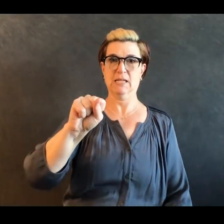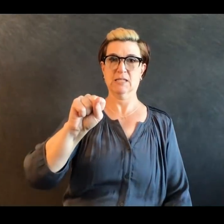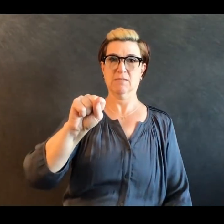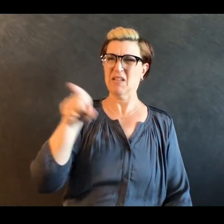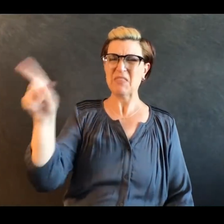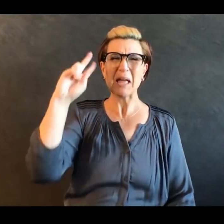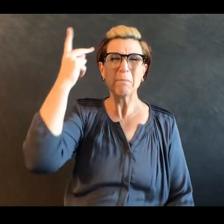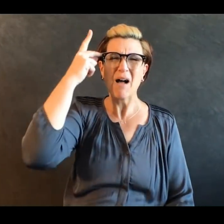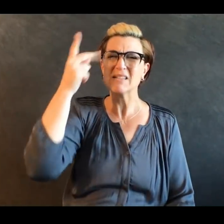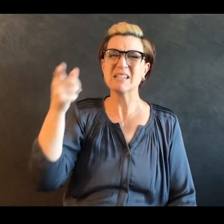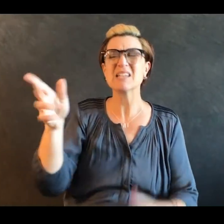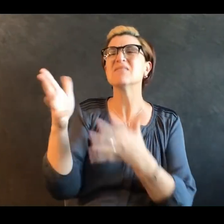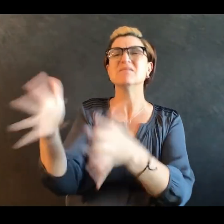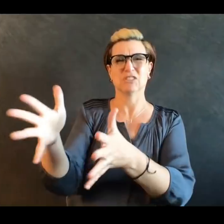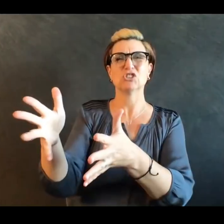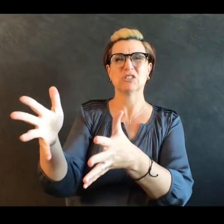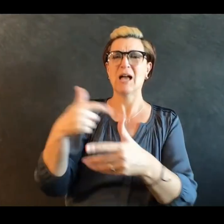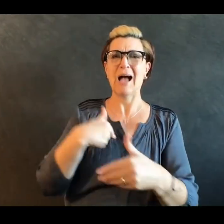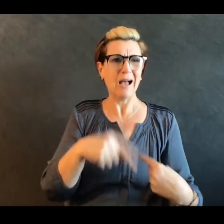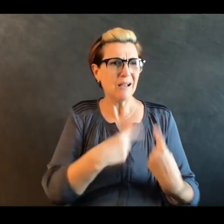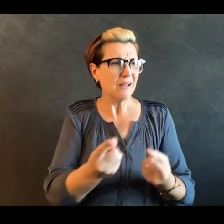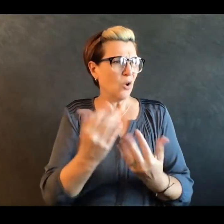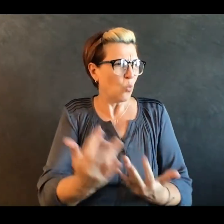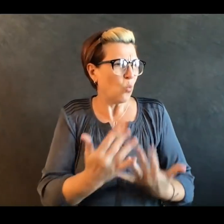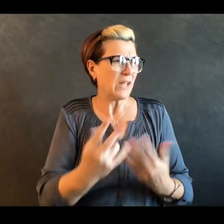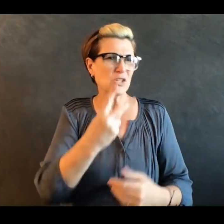for two and a half years three years to some of these people and they're great